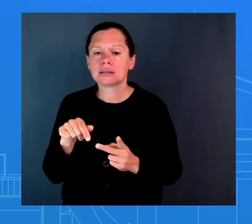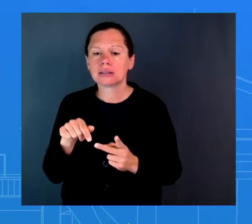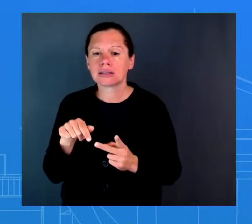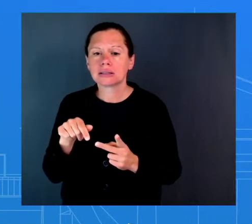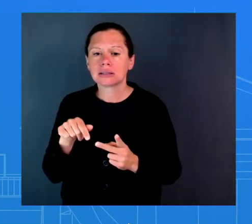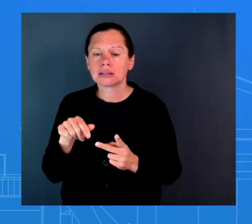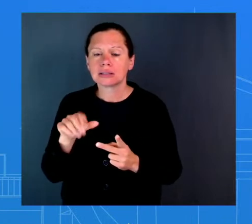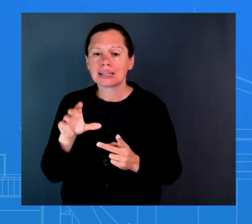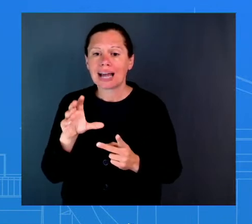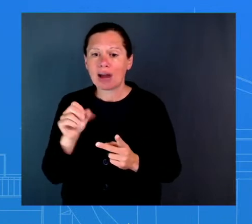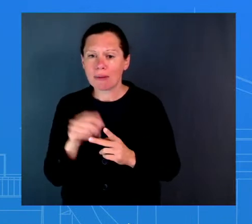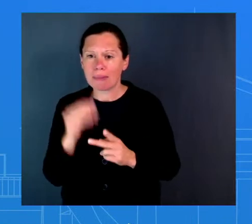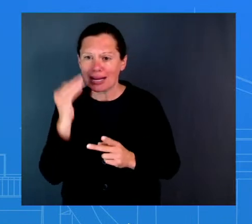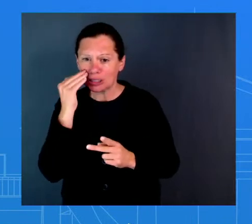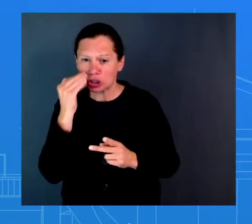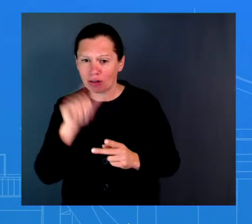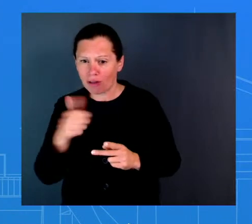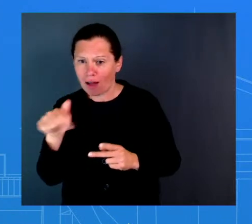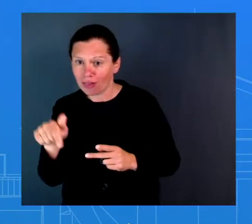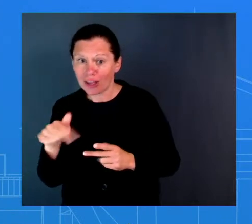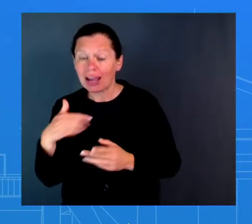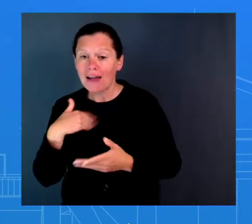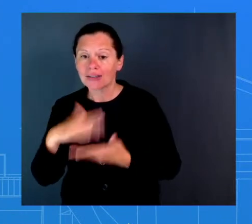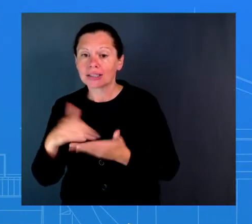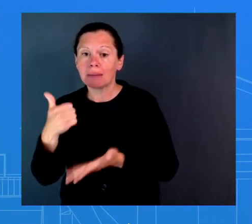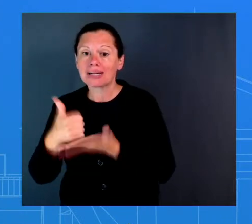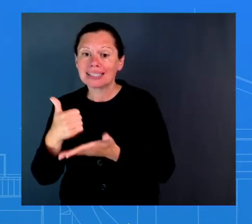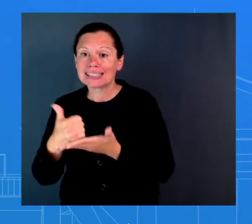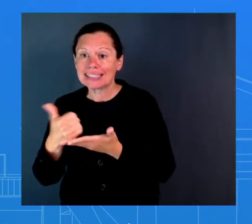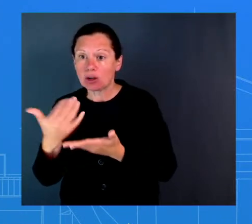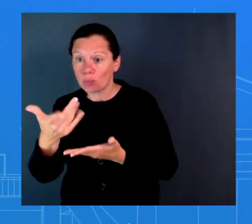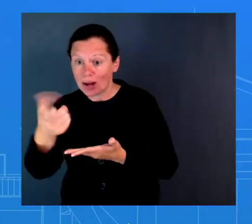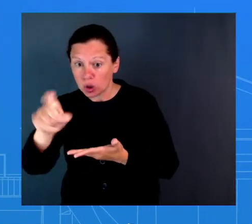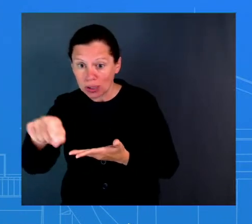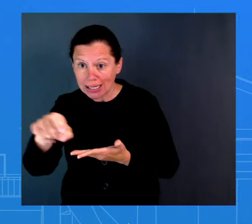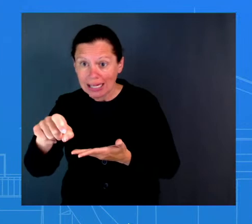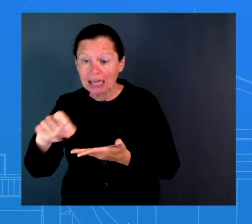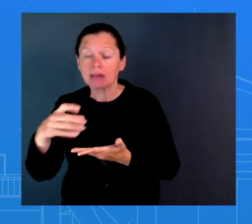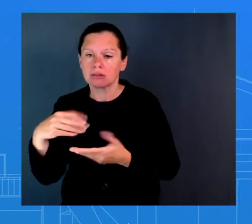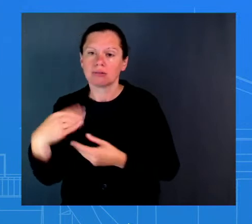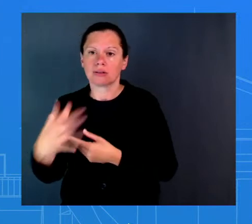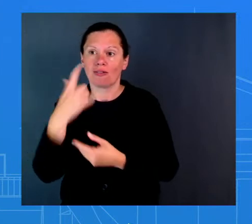as it is requested to all parties. But certainly, we appreciate the fact that they are still